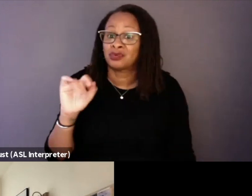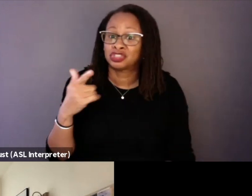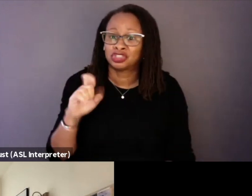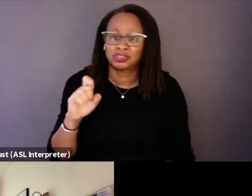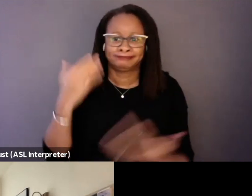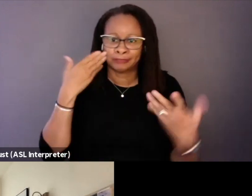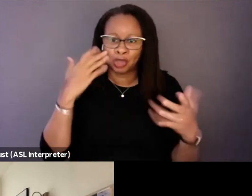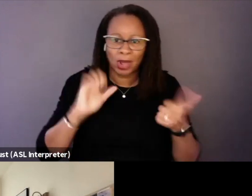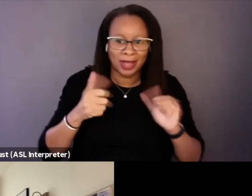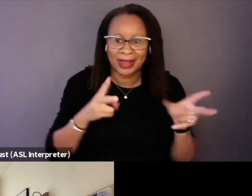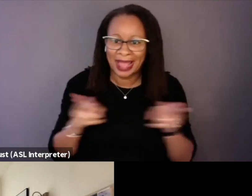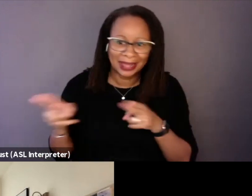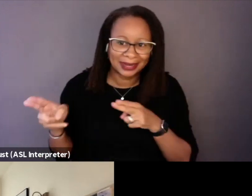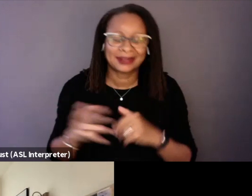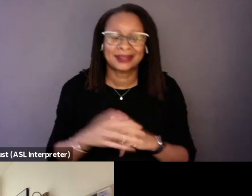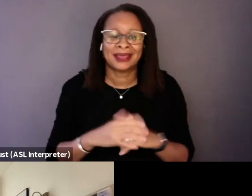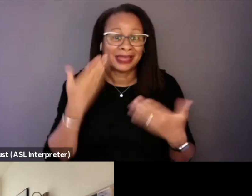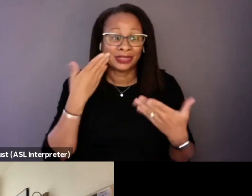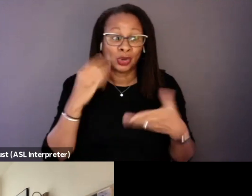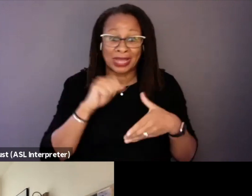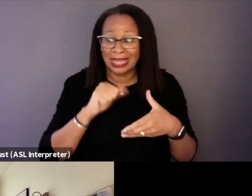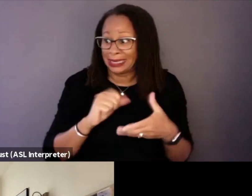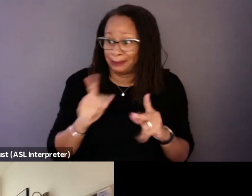I didn't know anyone in the film industry.